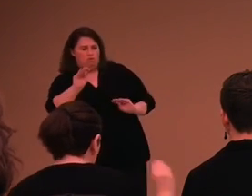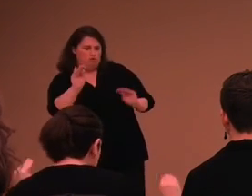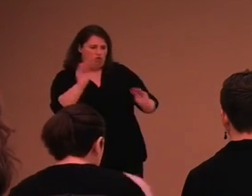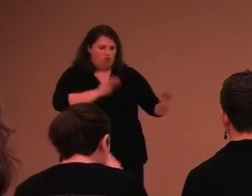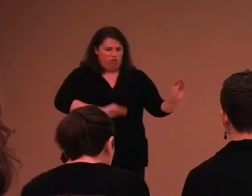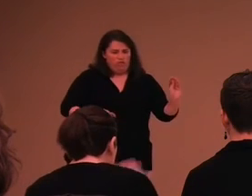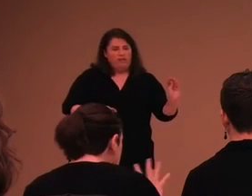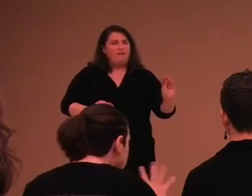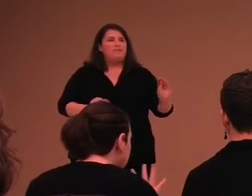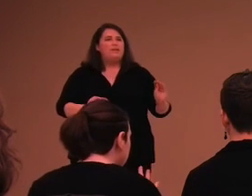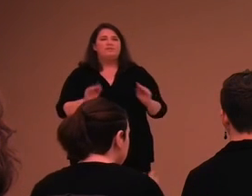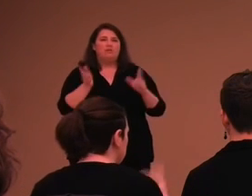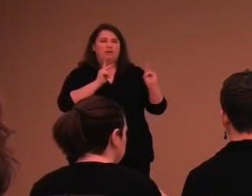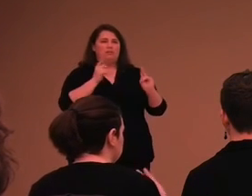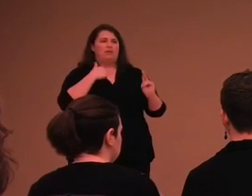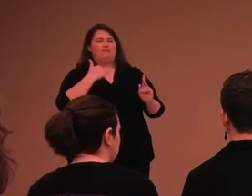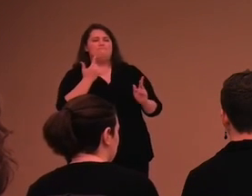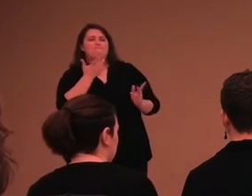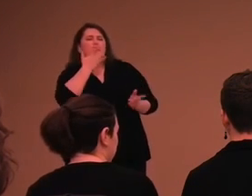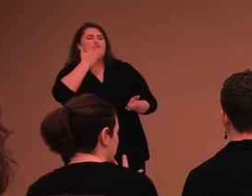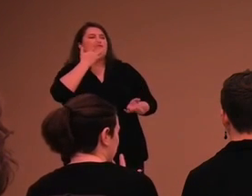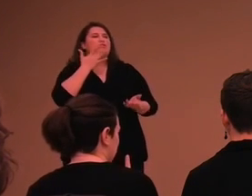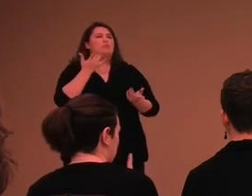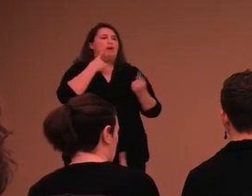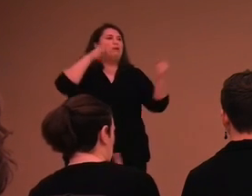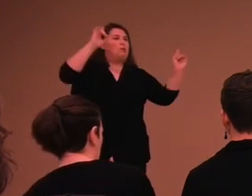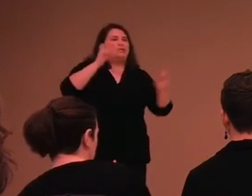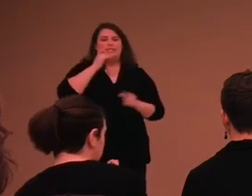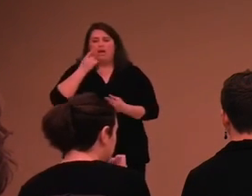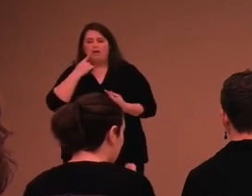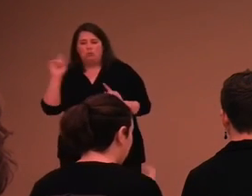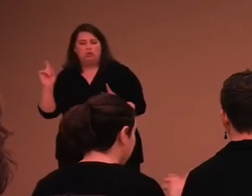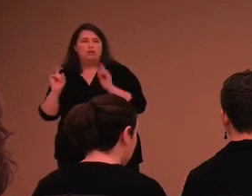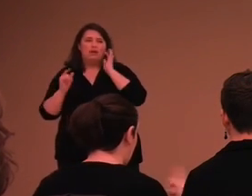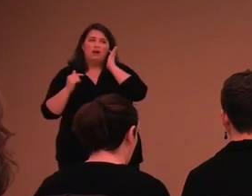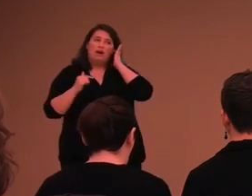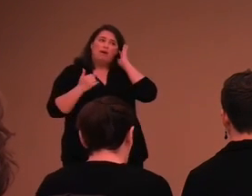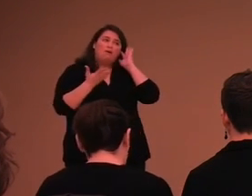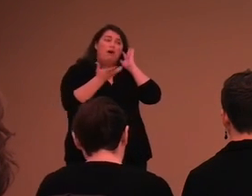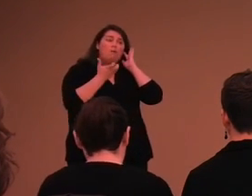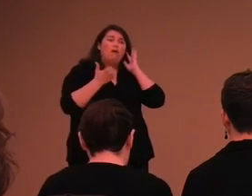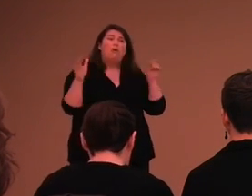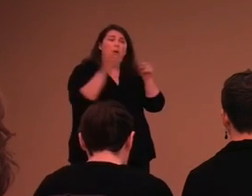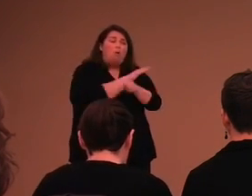Everybody kind of developed their preferences on what was working and what wasn't I wanted the whole story to be told in these visuals as